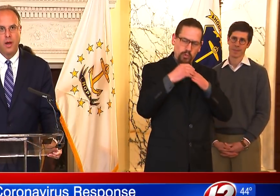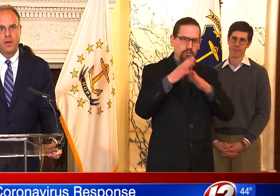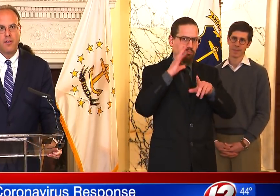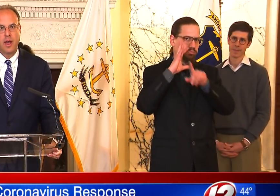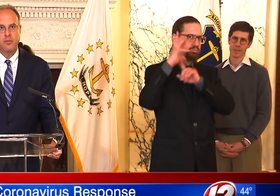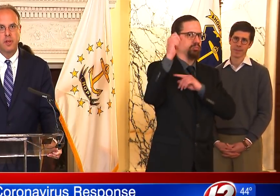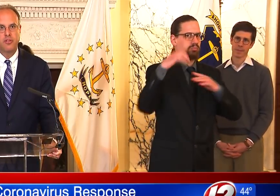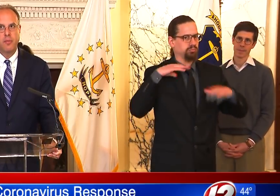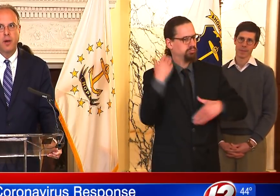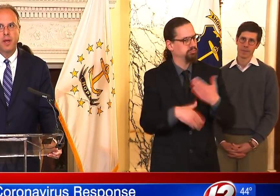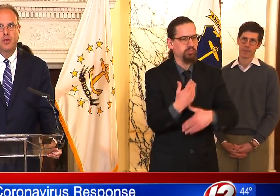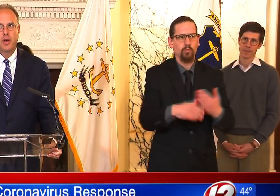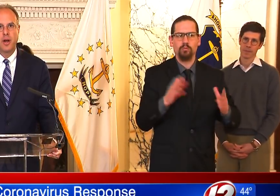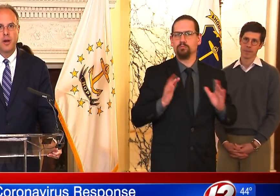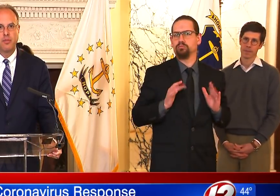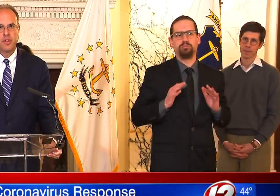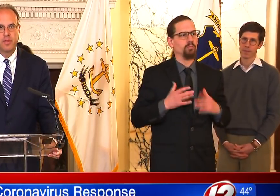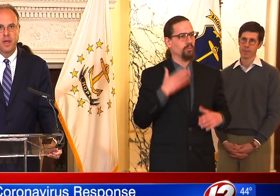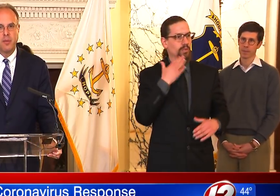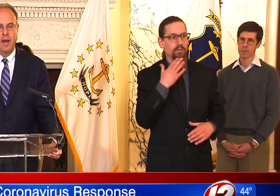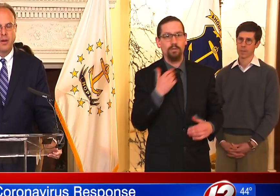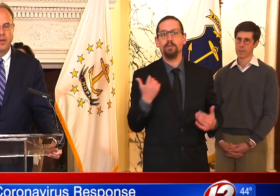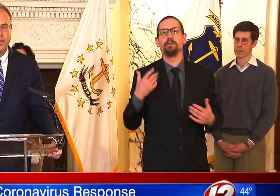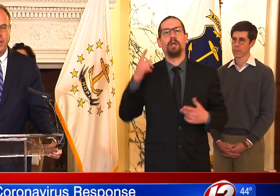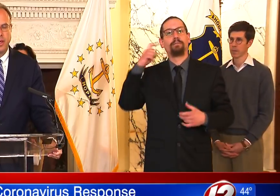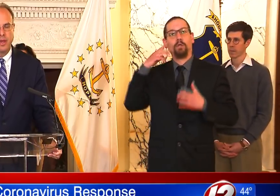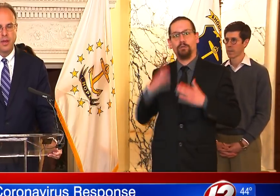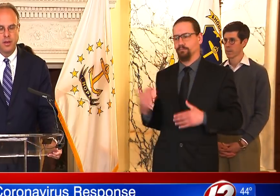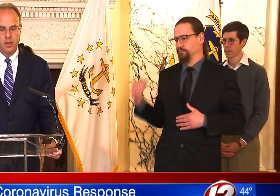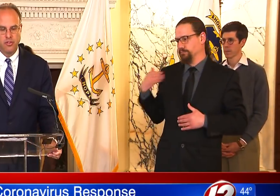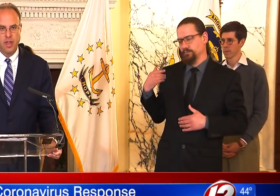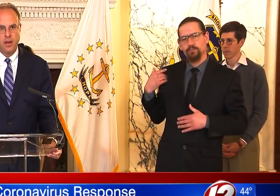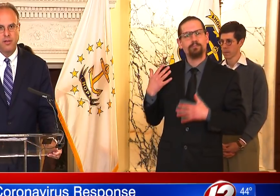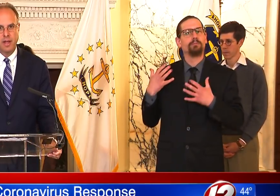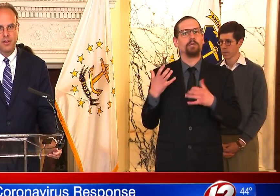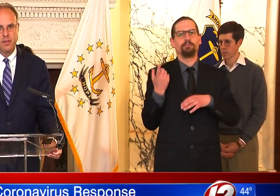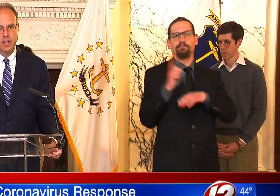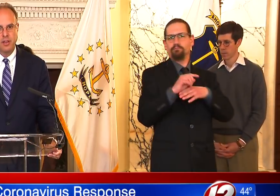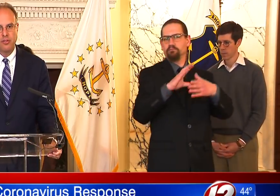MORE BROADLY, THANK YOU FOR DOING SUCH A REMARKABLE JOB.